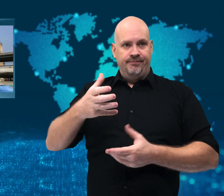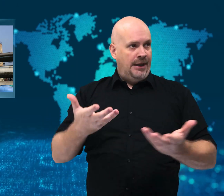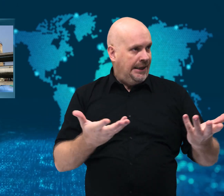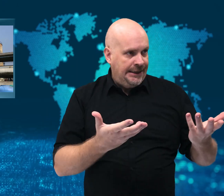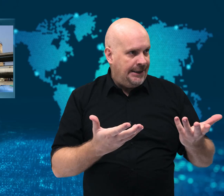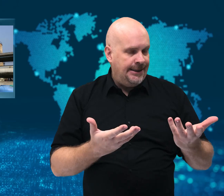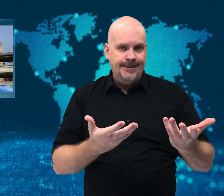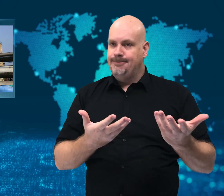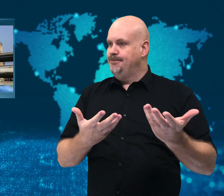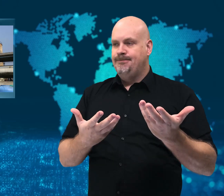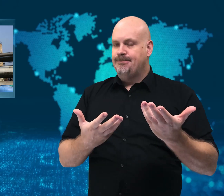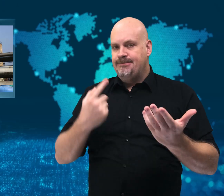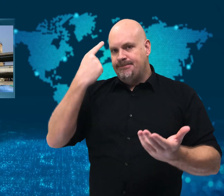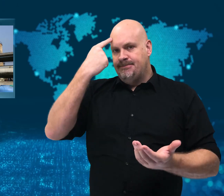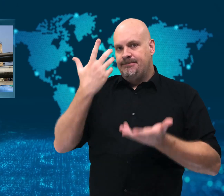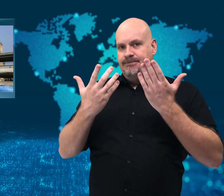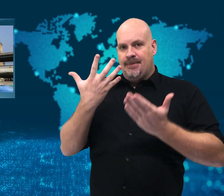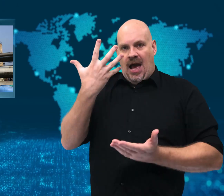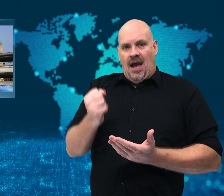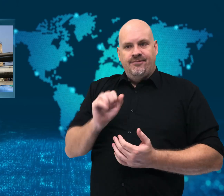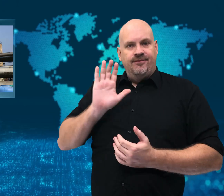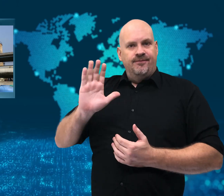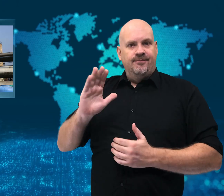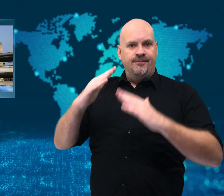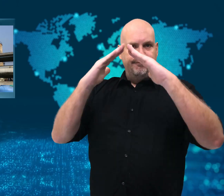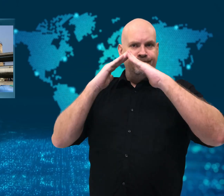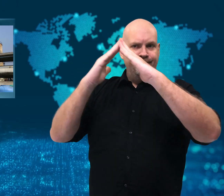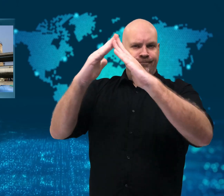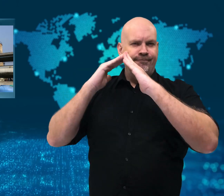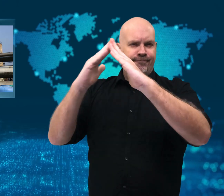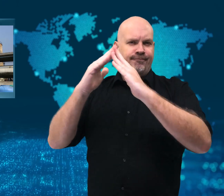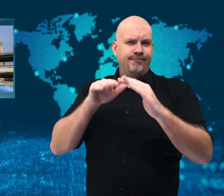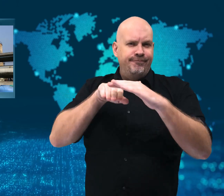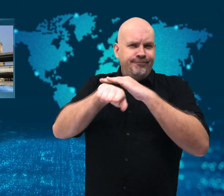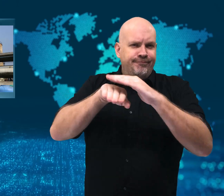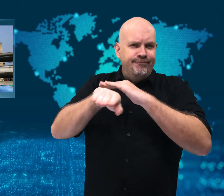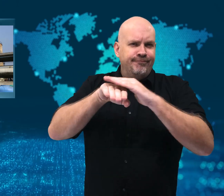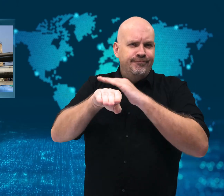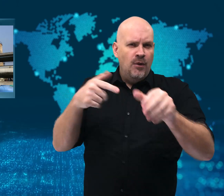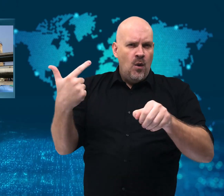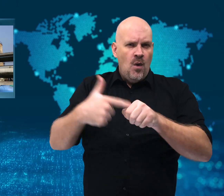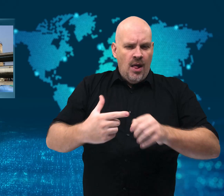impact of rising oil prices in their countries.